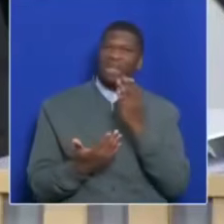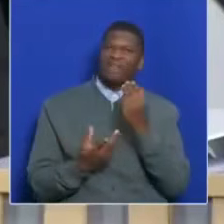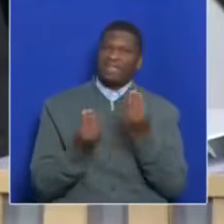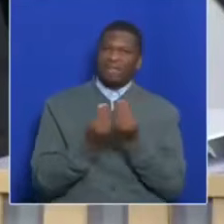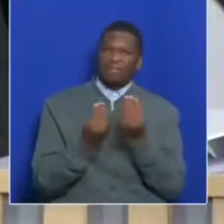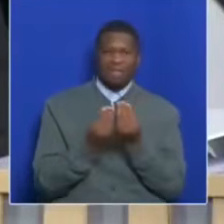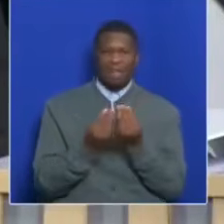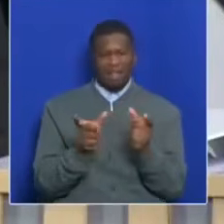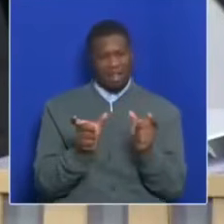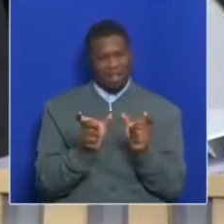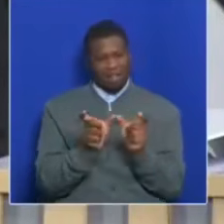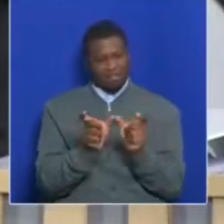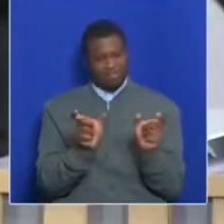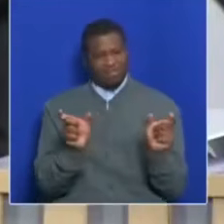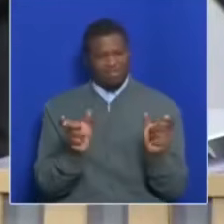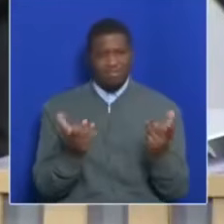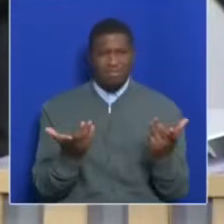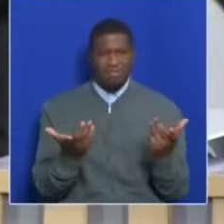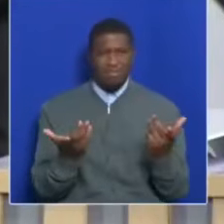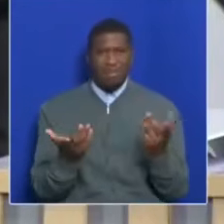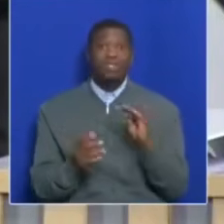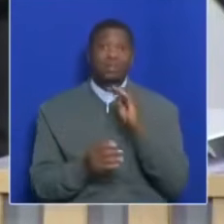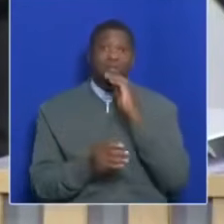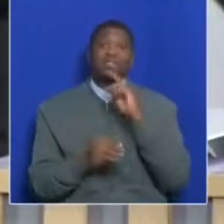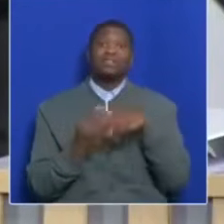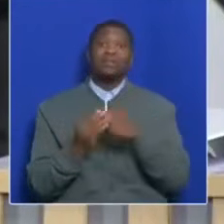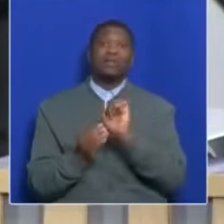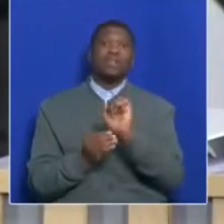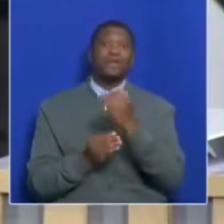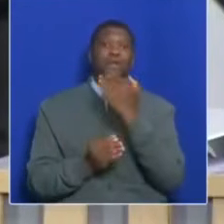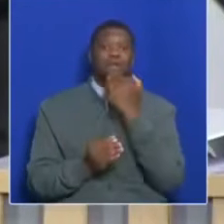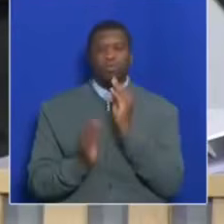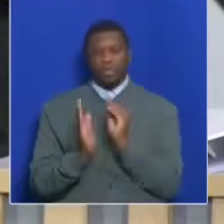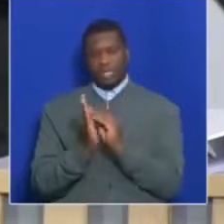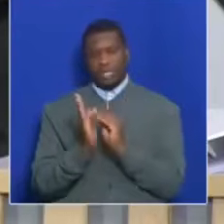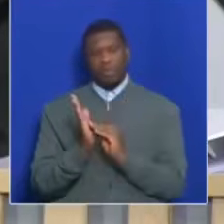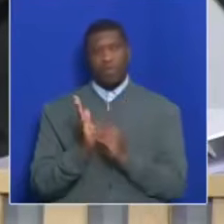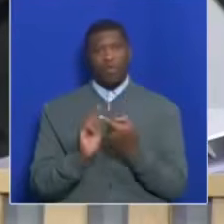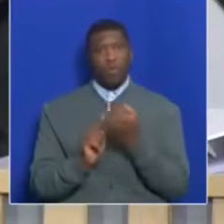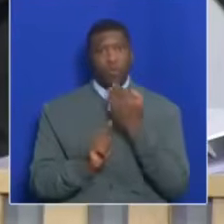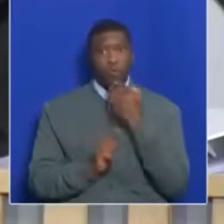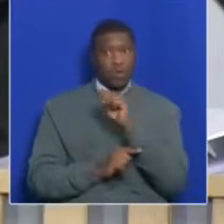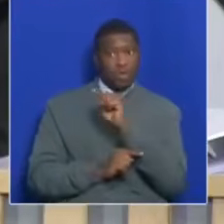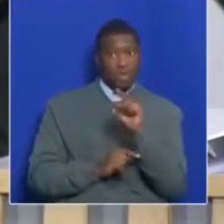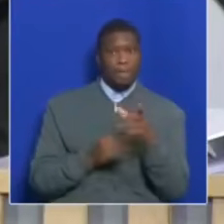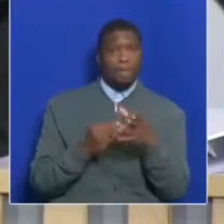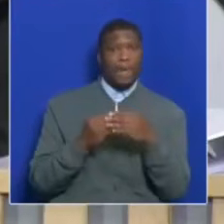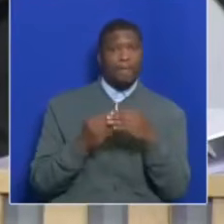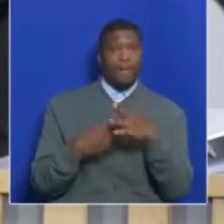based on the statements of the members of the task team that they went looking for the for the for